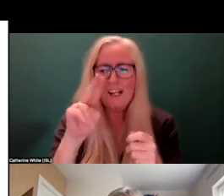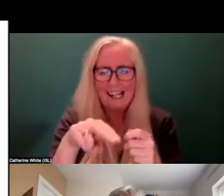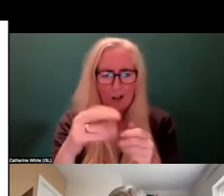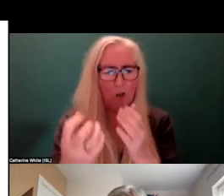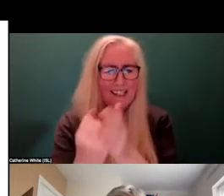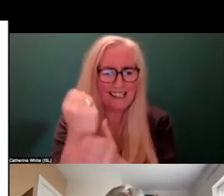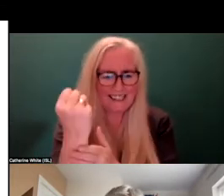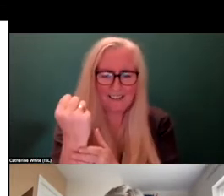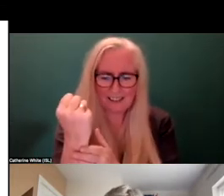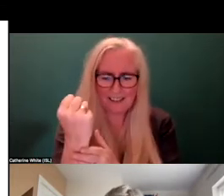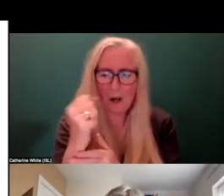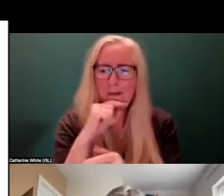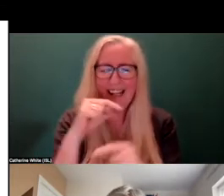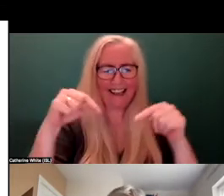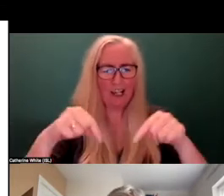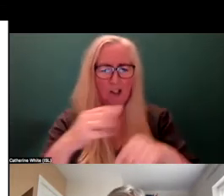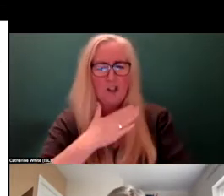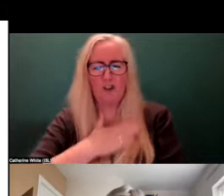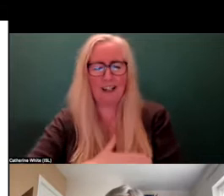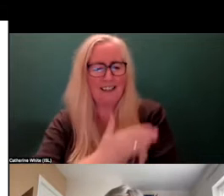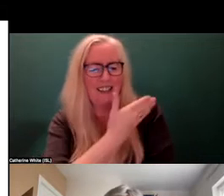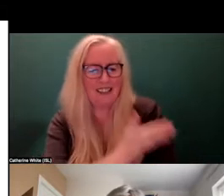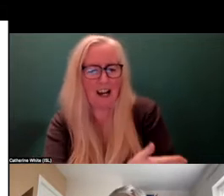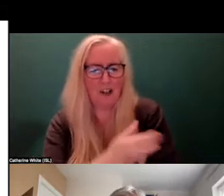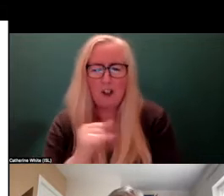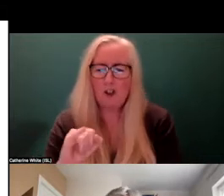every chance of succeeding, but we are just at the start of this journey.